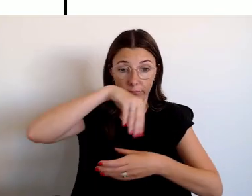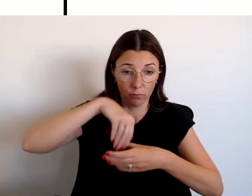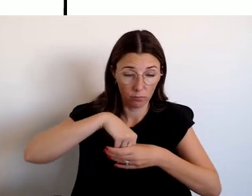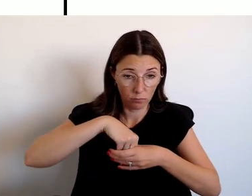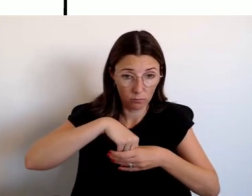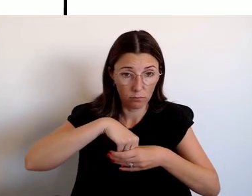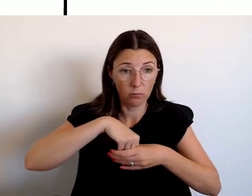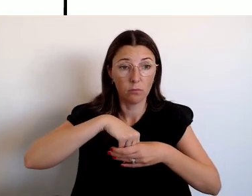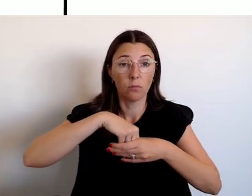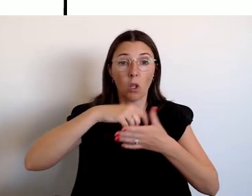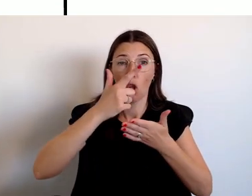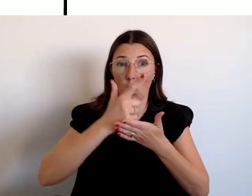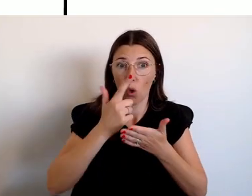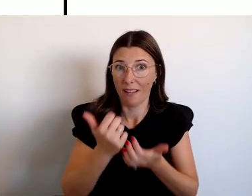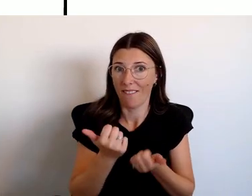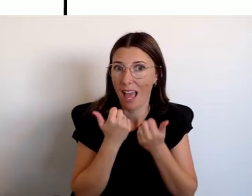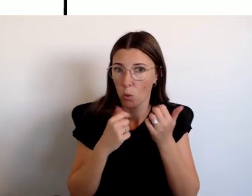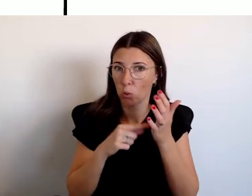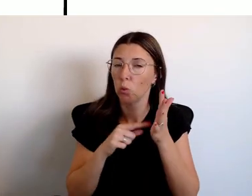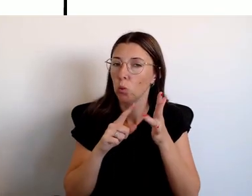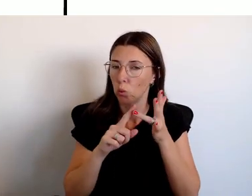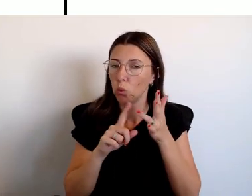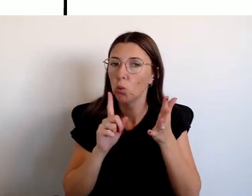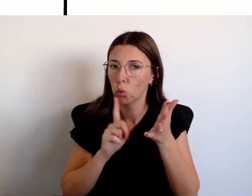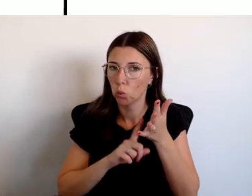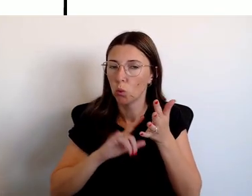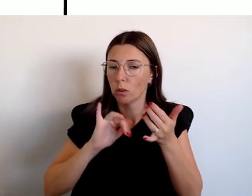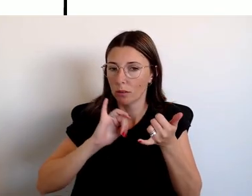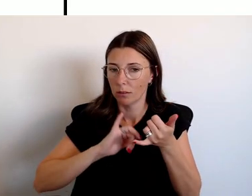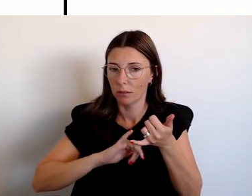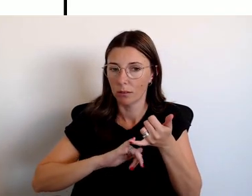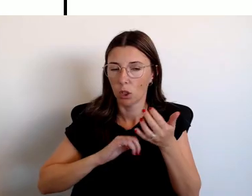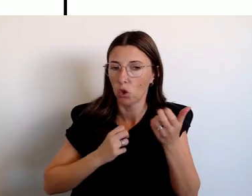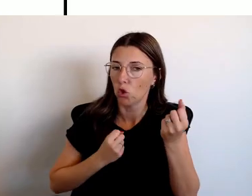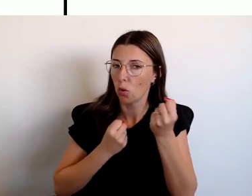into a lot of the tools that we do here to support